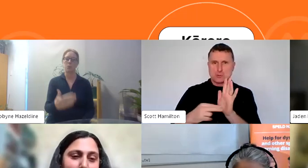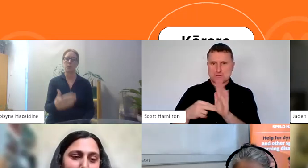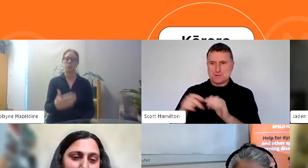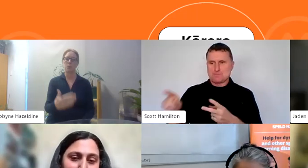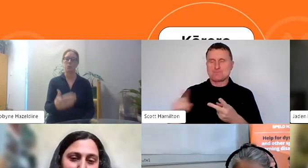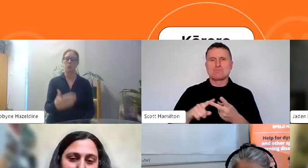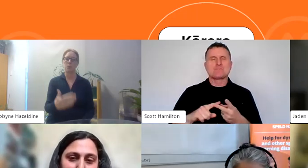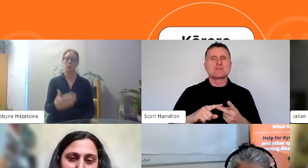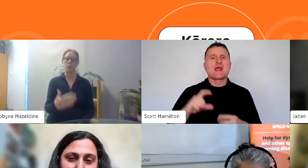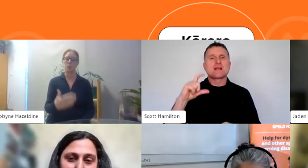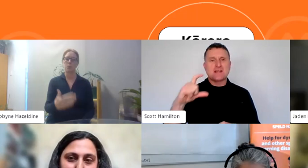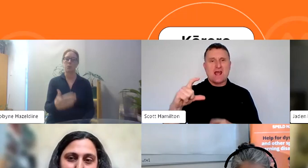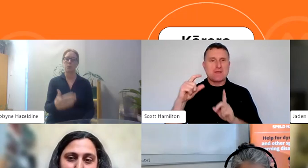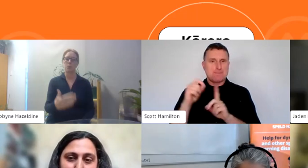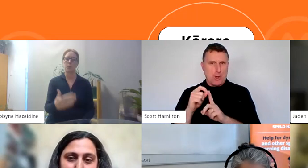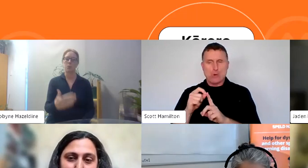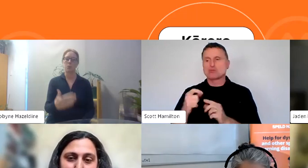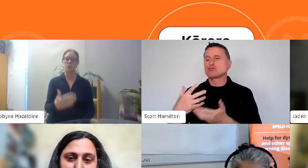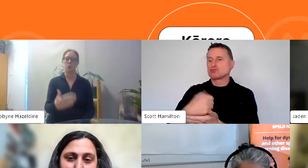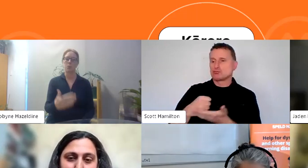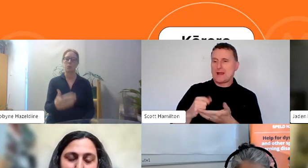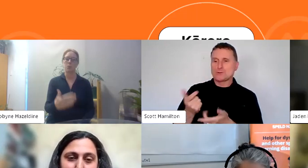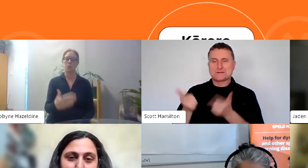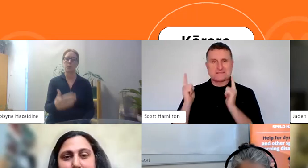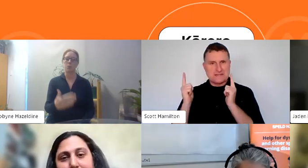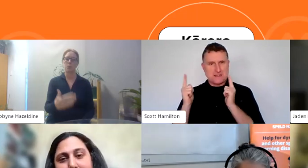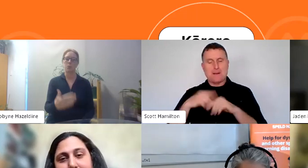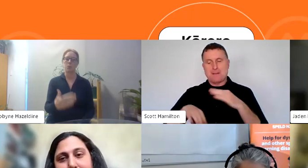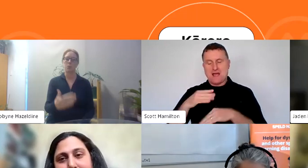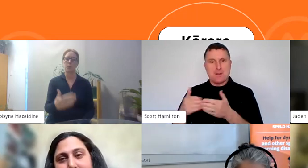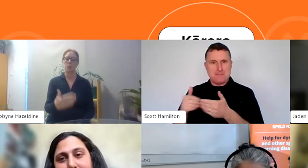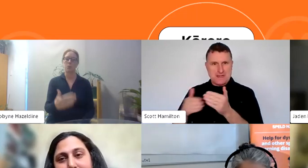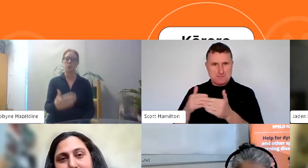Learning and Behaviour Manager for North Shore cluster for RTLB;